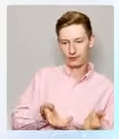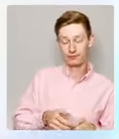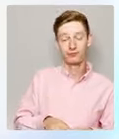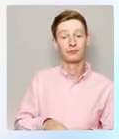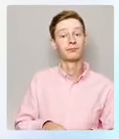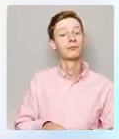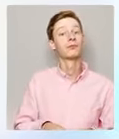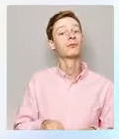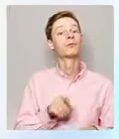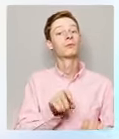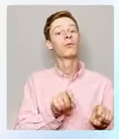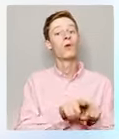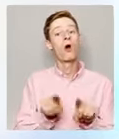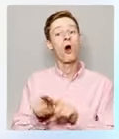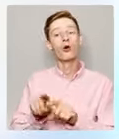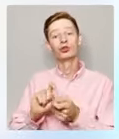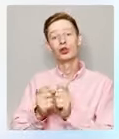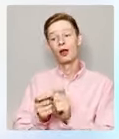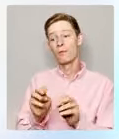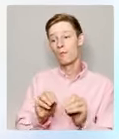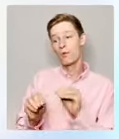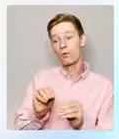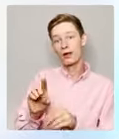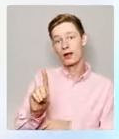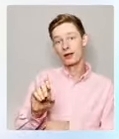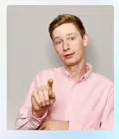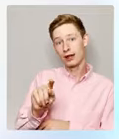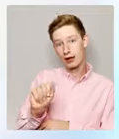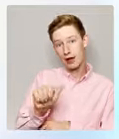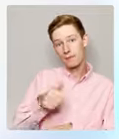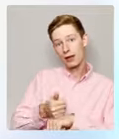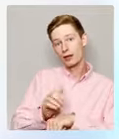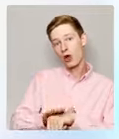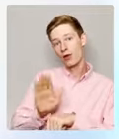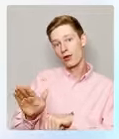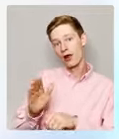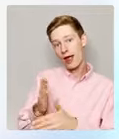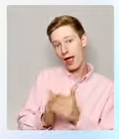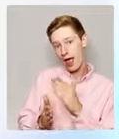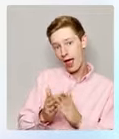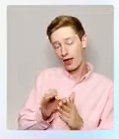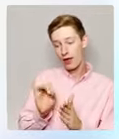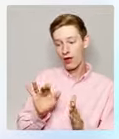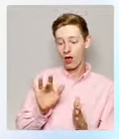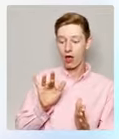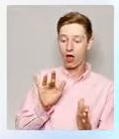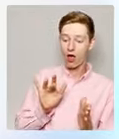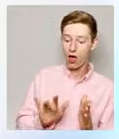For additional polish, you can also trigger a change based on the movement delta of the user's controller or hand.